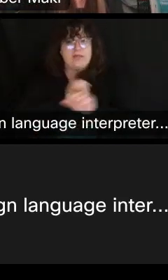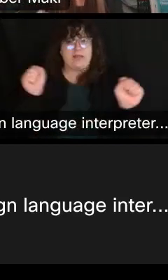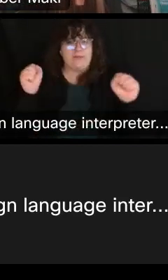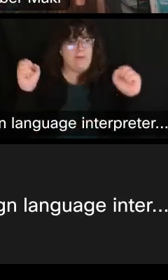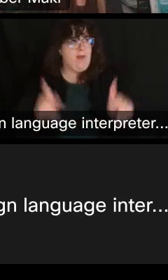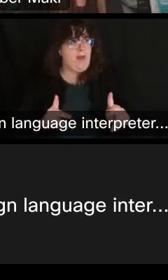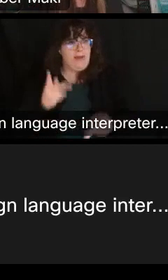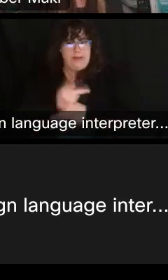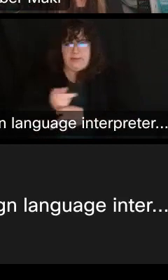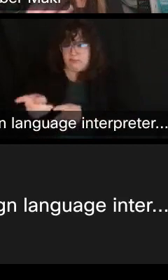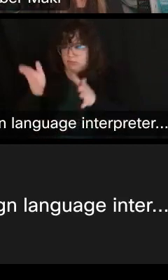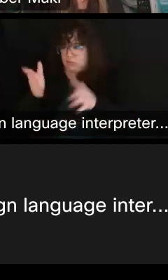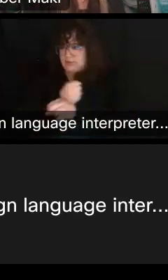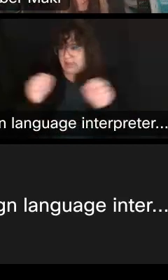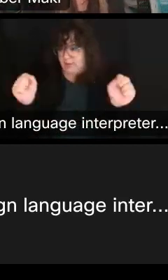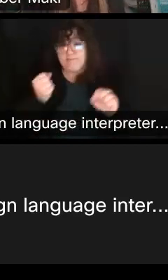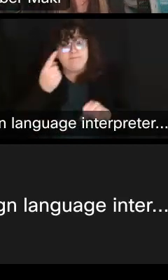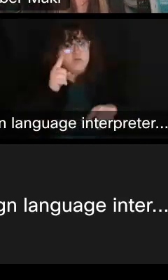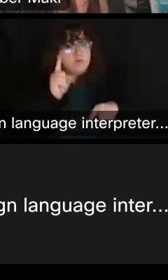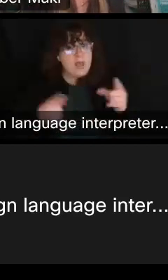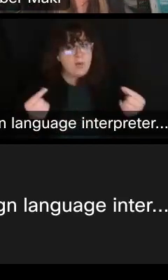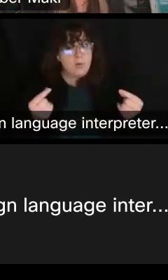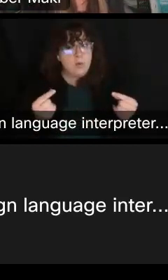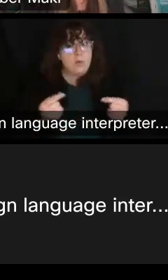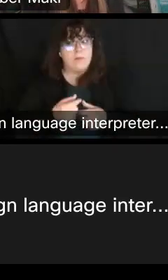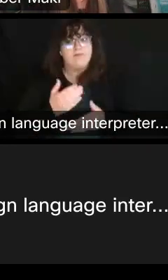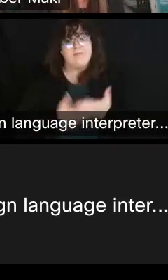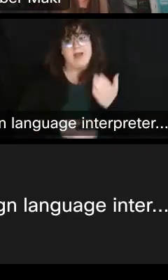What you can't do is write the use of manual restraint into a behavior